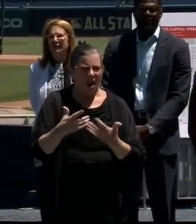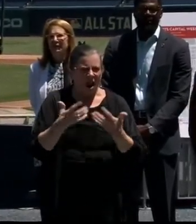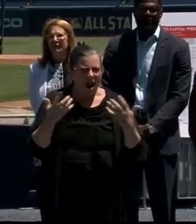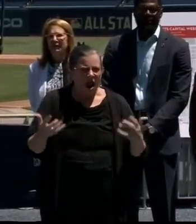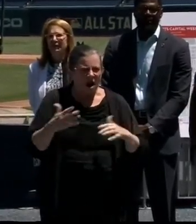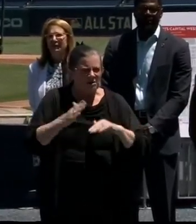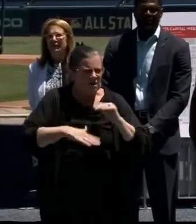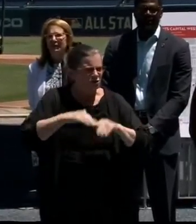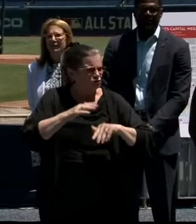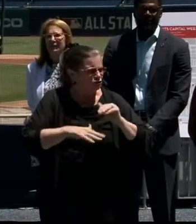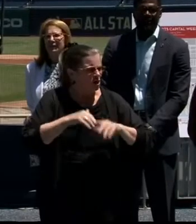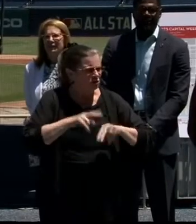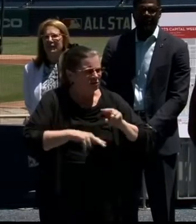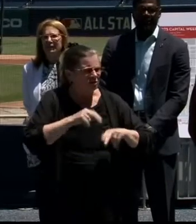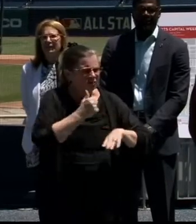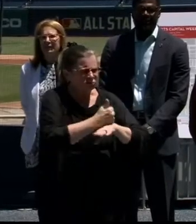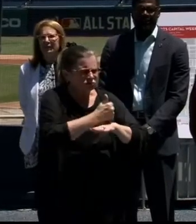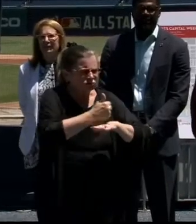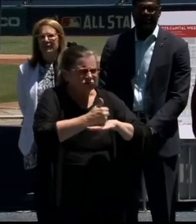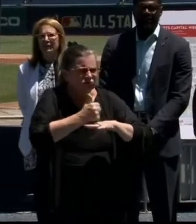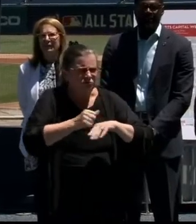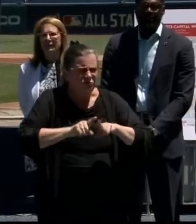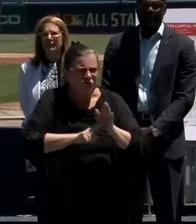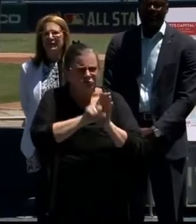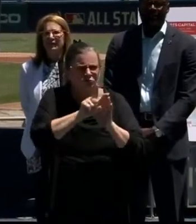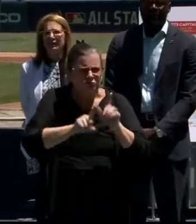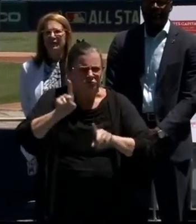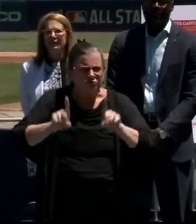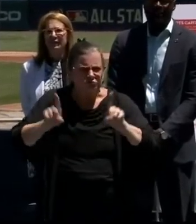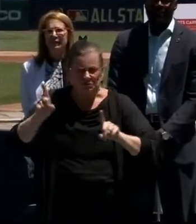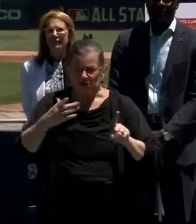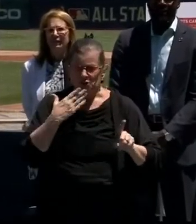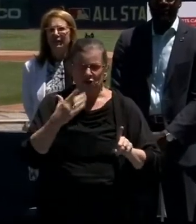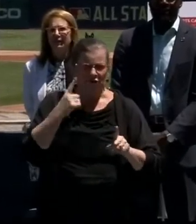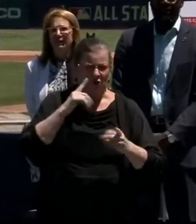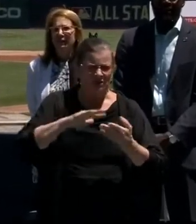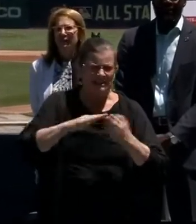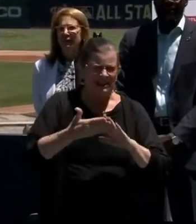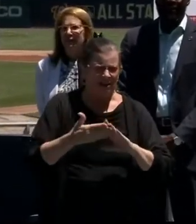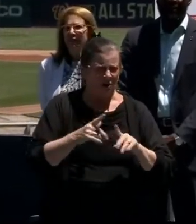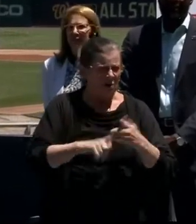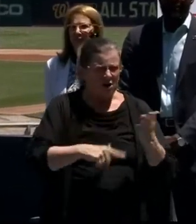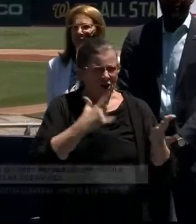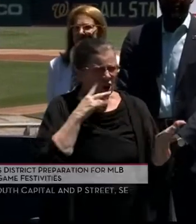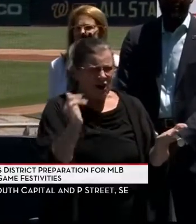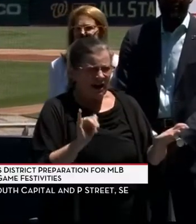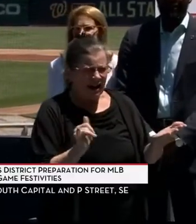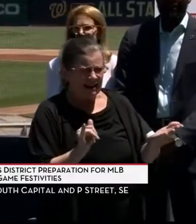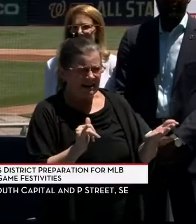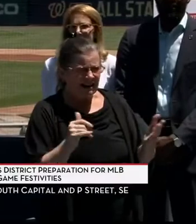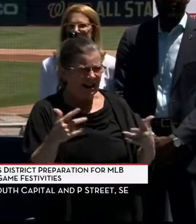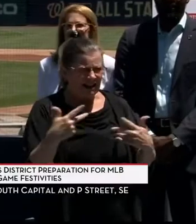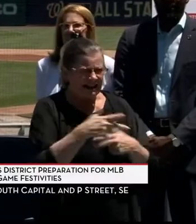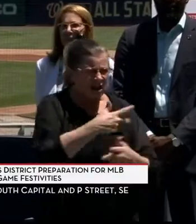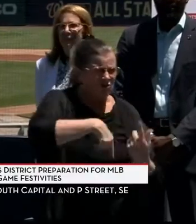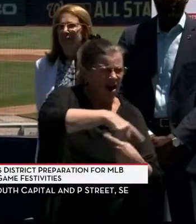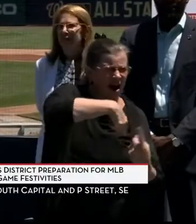I KNOW THAT'S A GOOD THING FOR THE CITY BUT AS FAR AS IT LOOKS GETTING AROUND, ARE THE CONSTRUCTION VEHICLES BEING MOVED OUT OF THE WAY OR WHAT IS THE PLAN THERE?